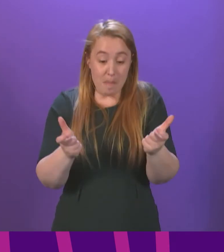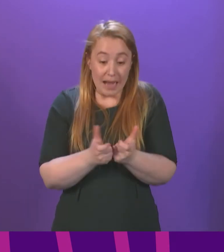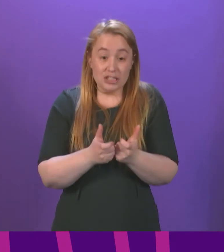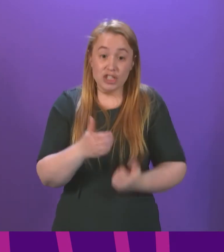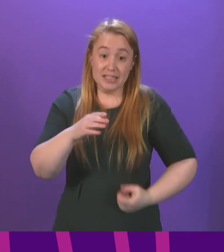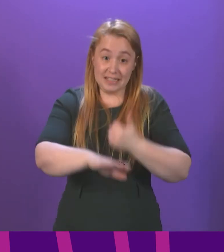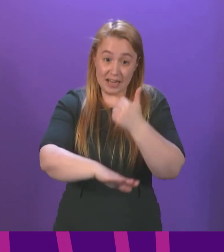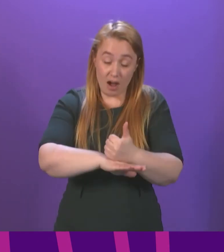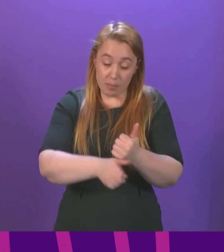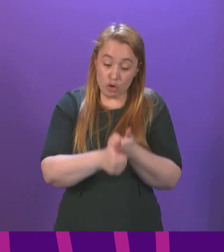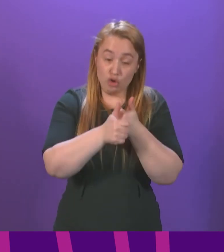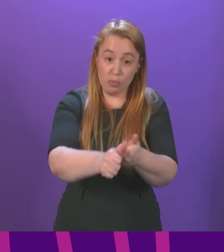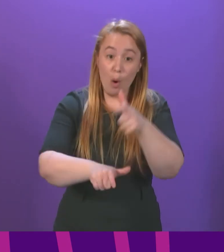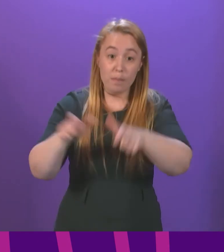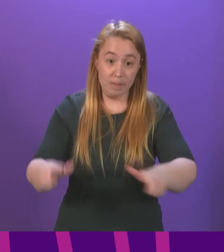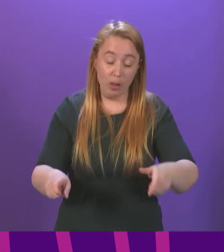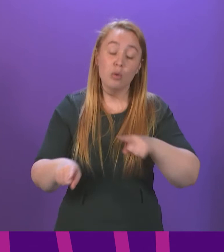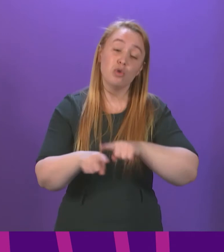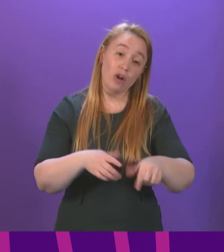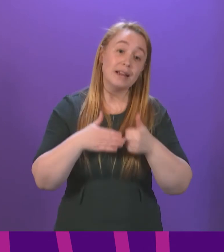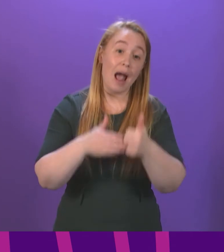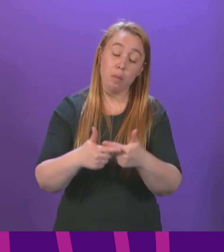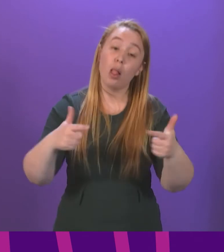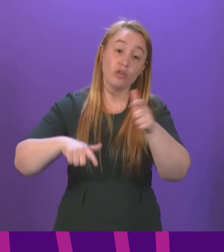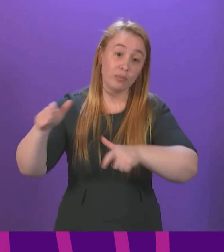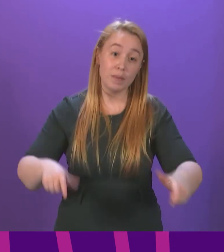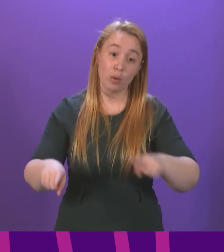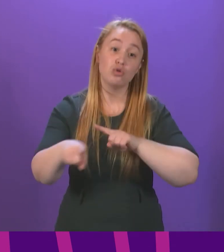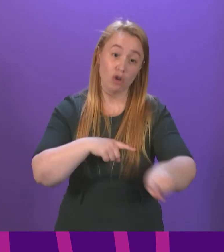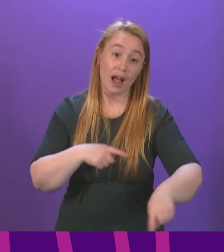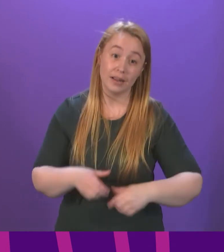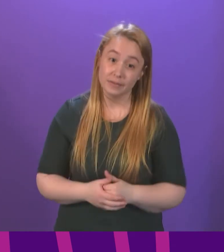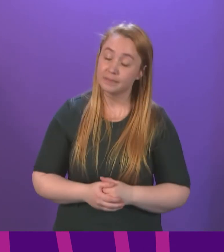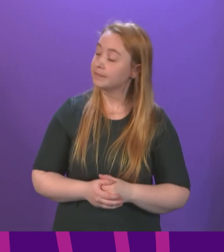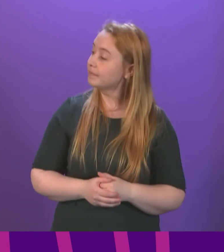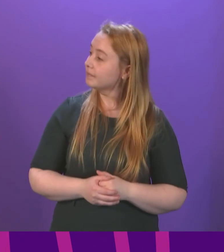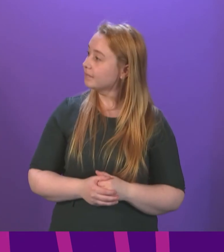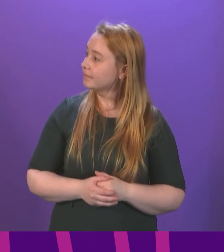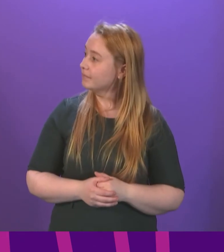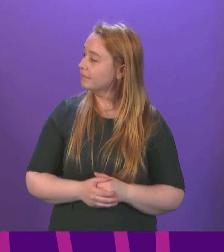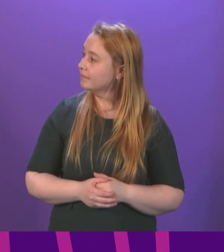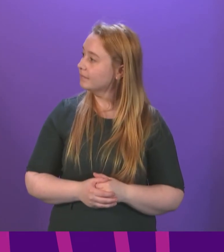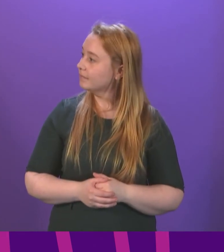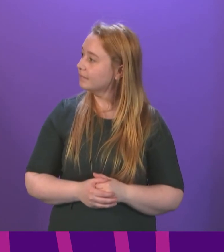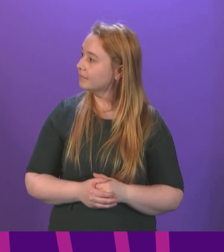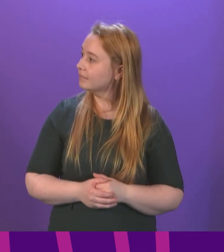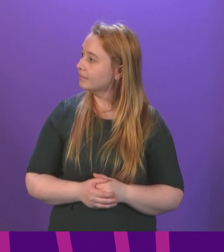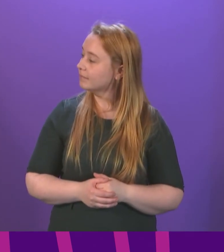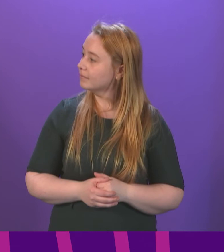we are trying to help as many people as possible and to get the message about the support that is available out as much as possible. The Deputy Presiding Officer: There are 12 minutes left, and 10 members